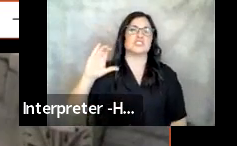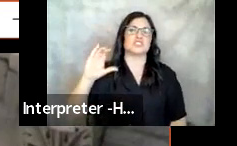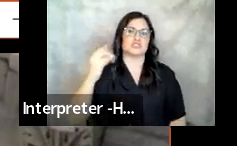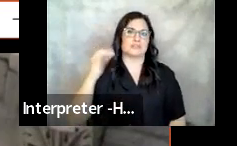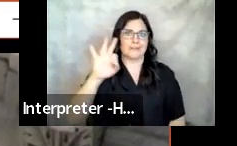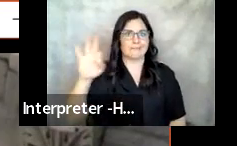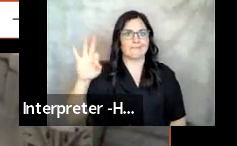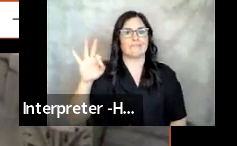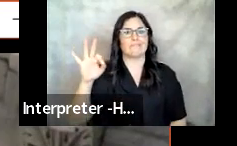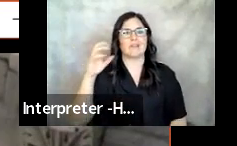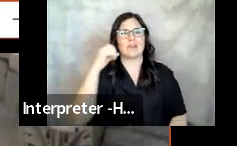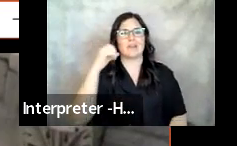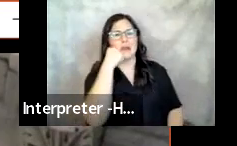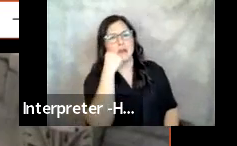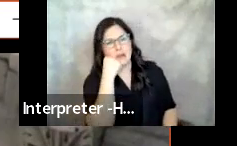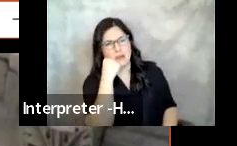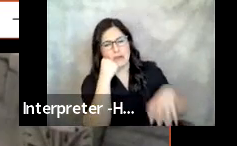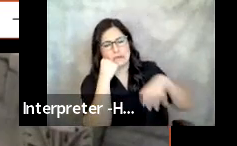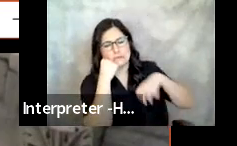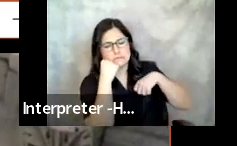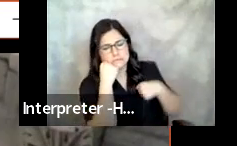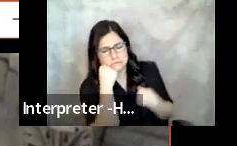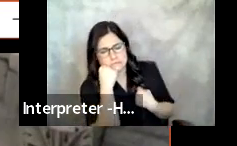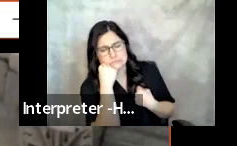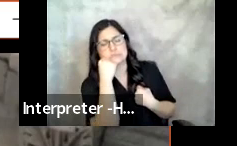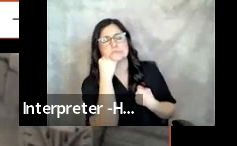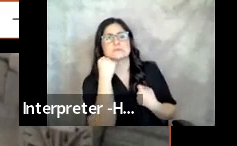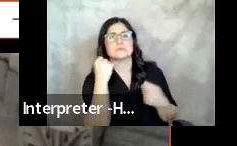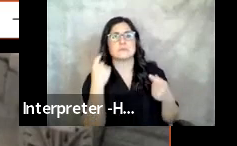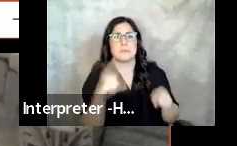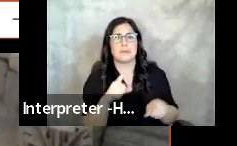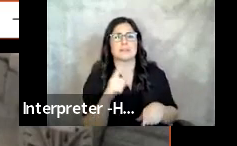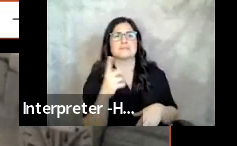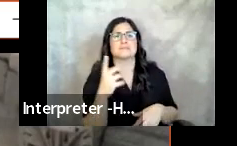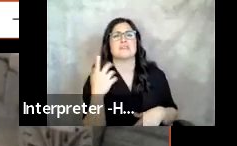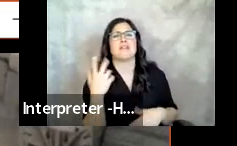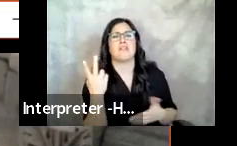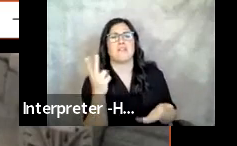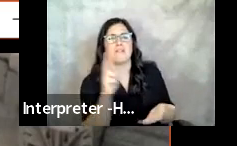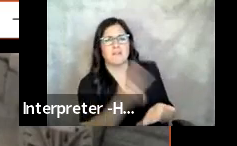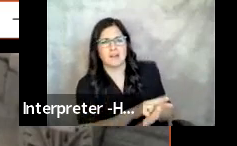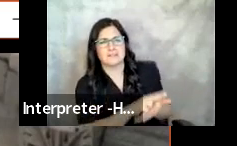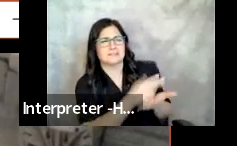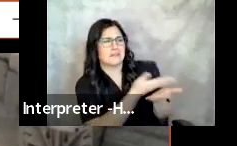Desperately sorrow. A sorrowful that he's losing. I have endeavored to.